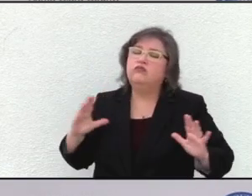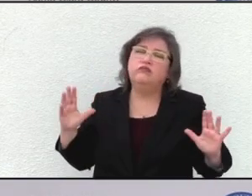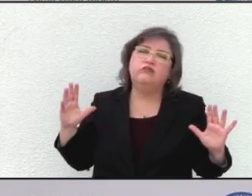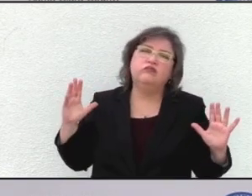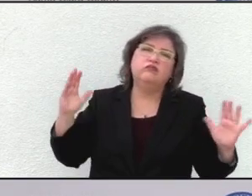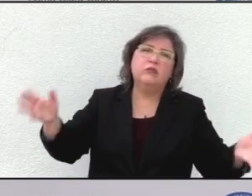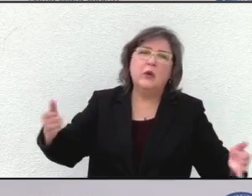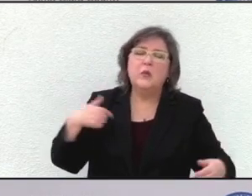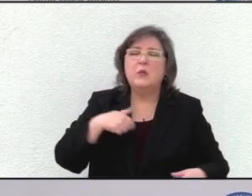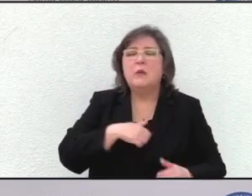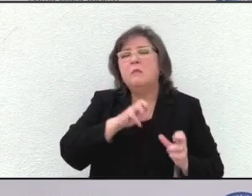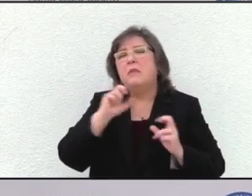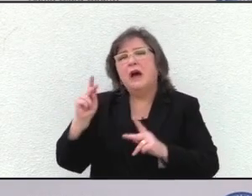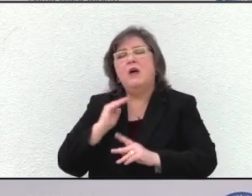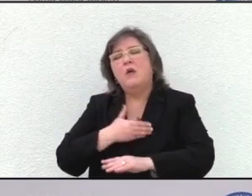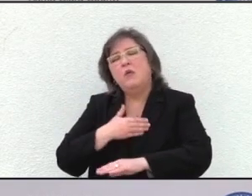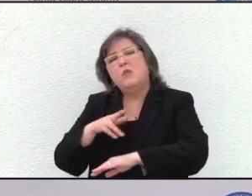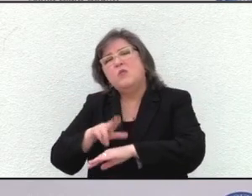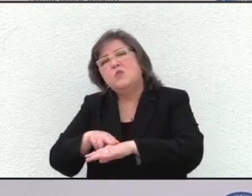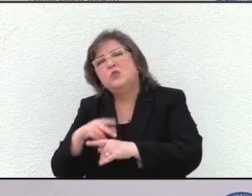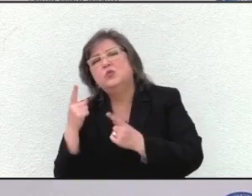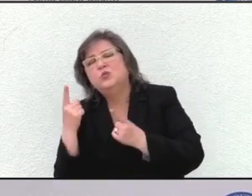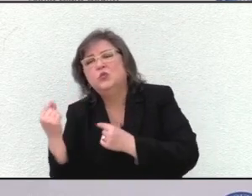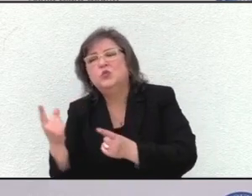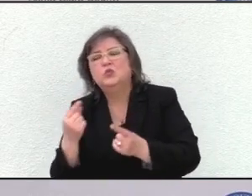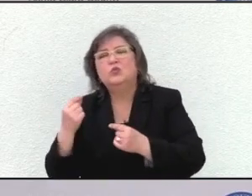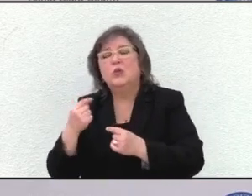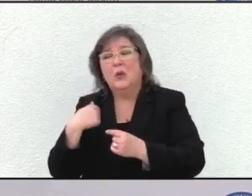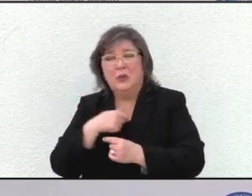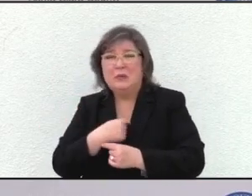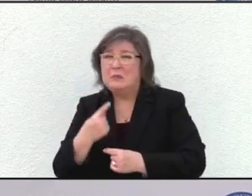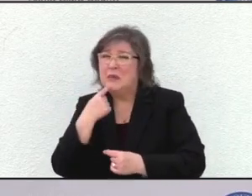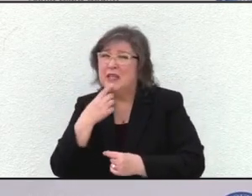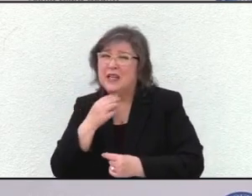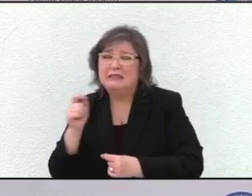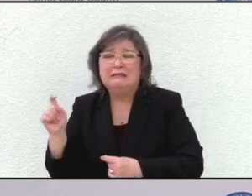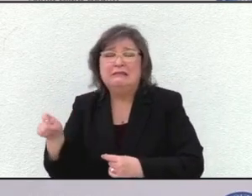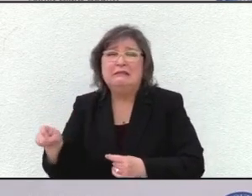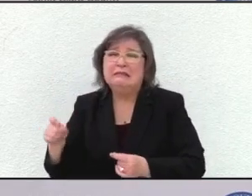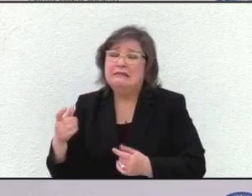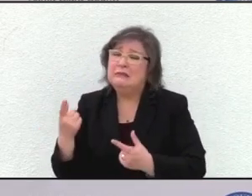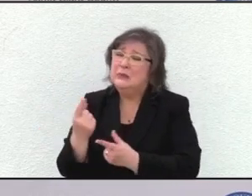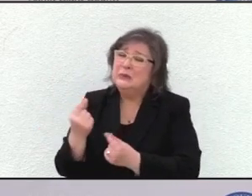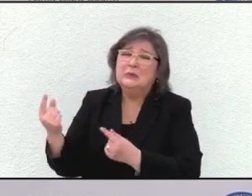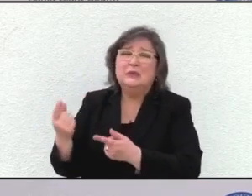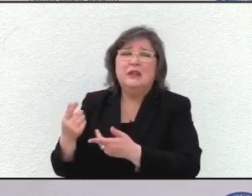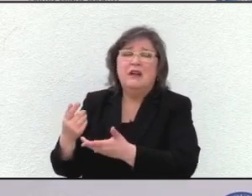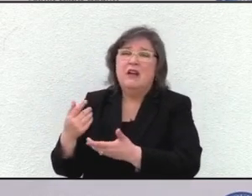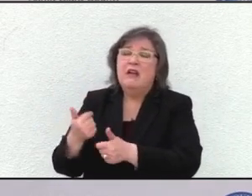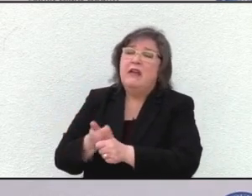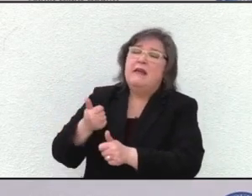everyone, we have and we will continue to do everything that we can to safeguard the